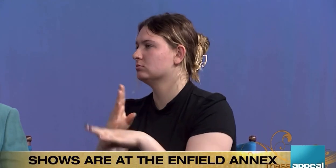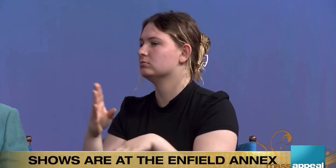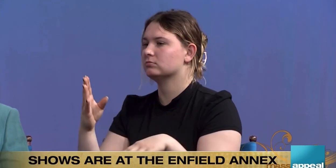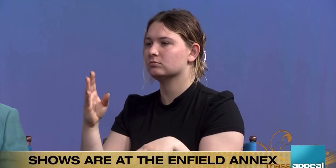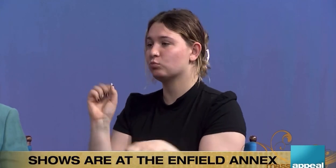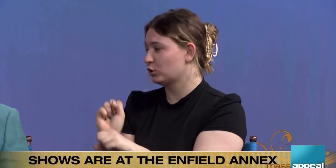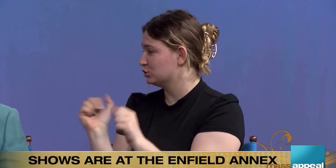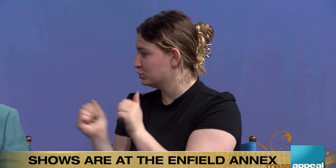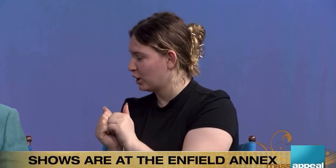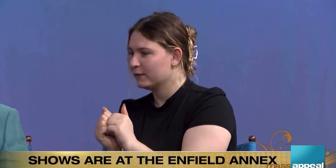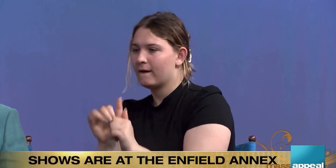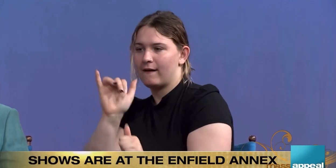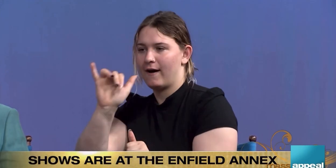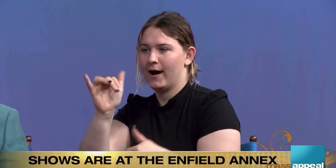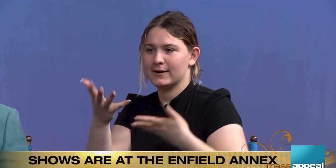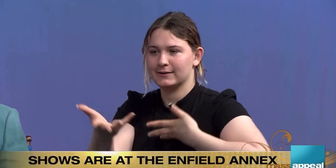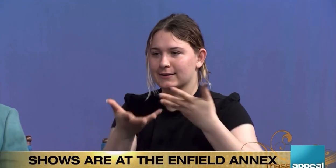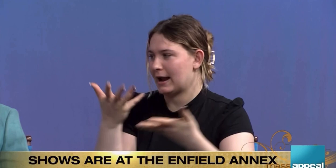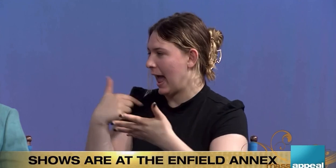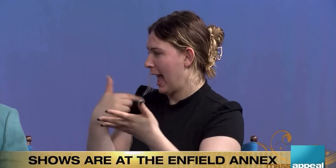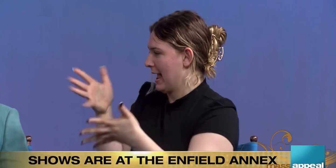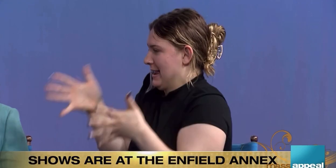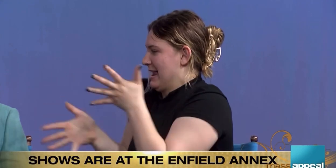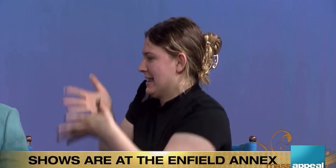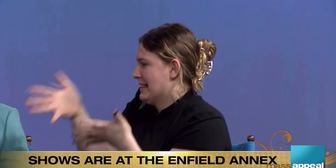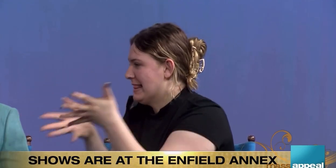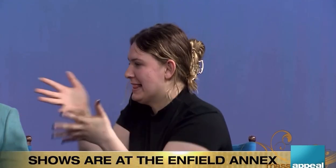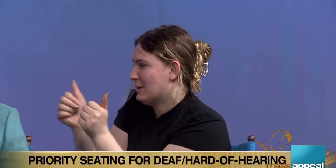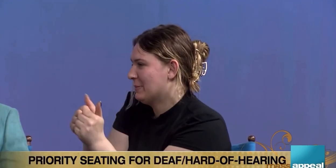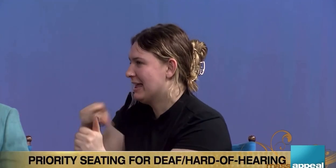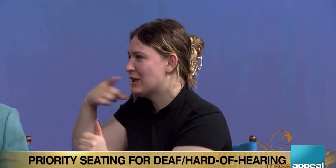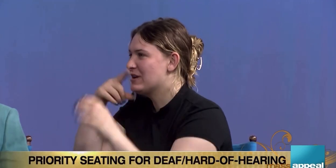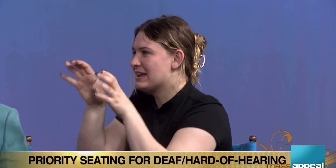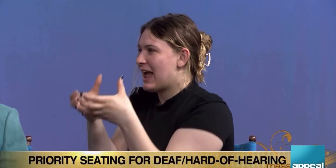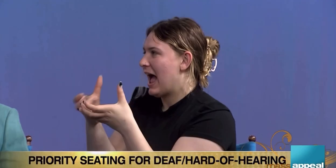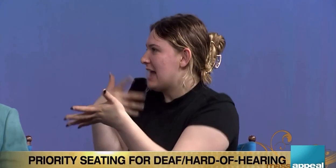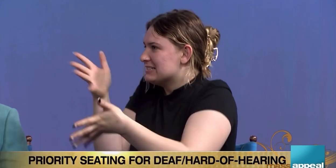the signing and Sharon works with the singing cast and we need everything to come together and we're